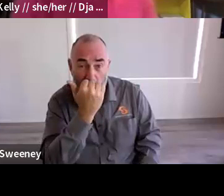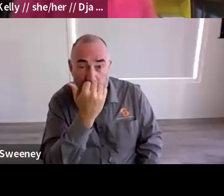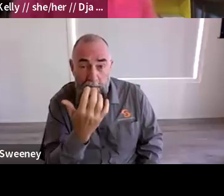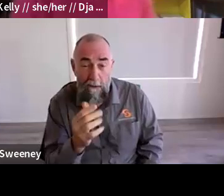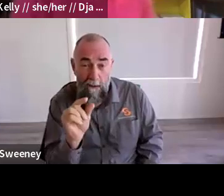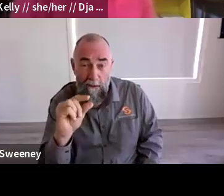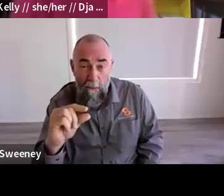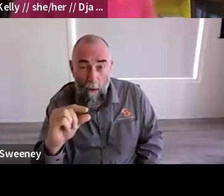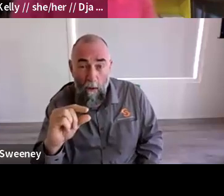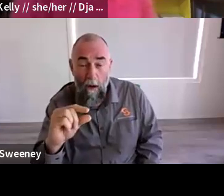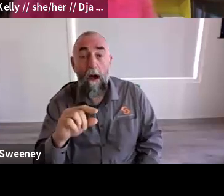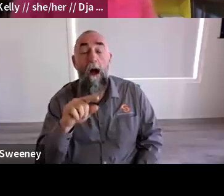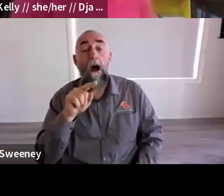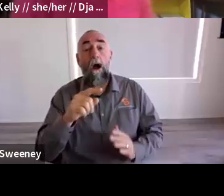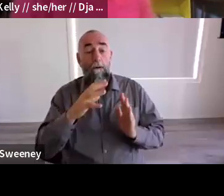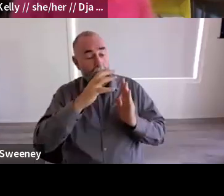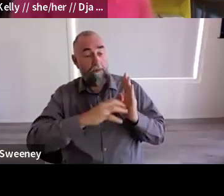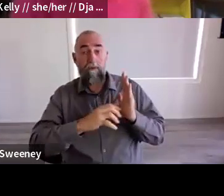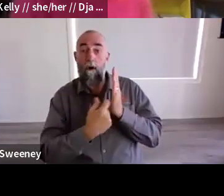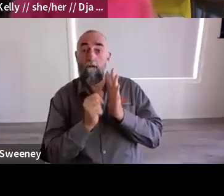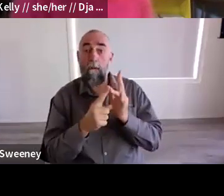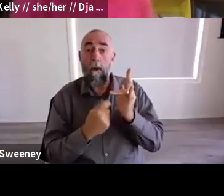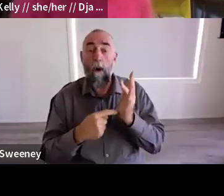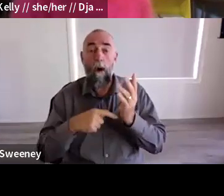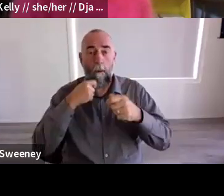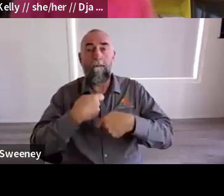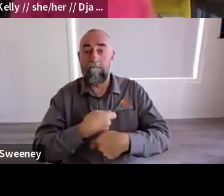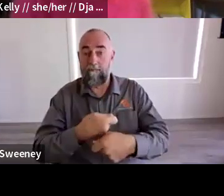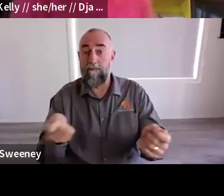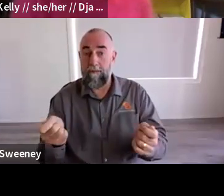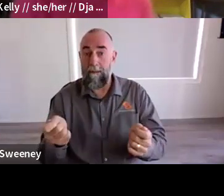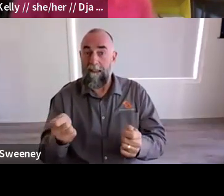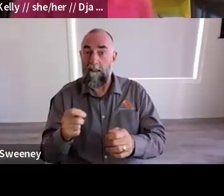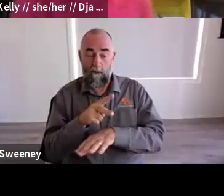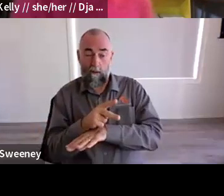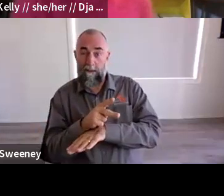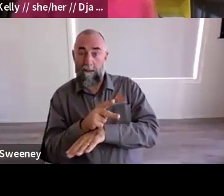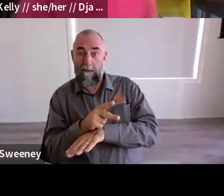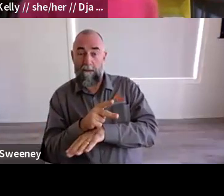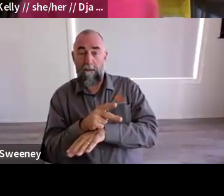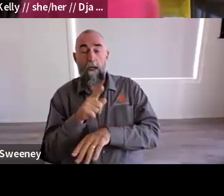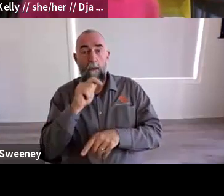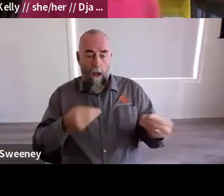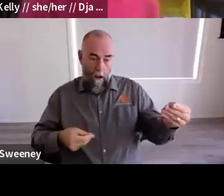About 16% of organisations, but it accounts for